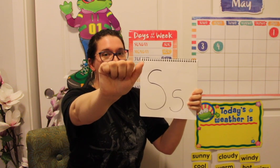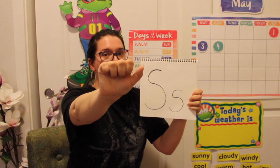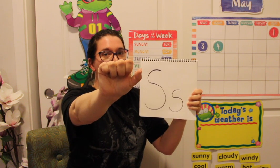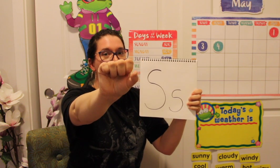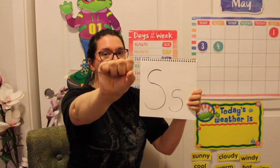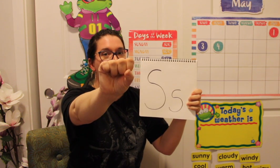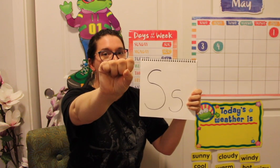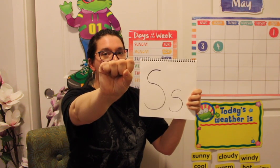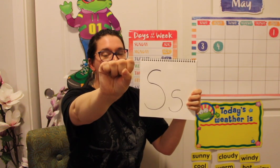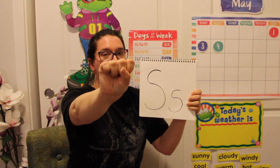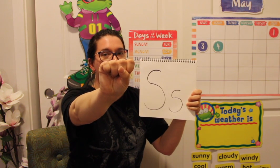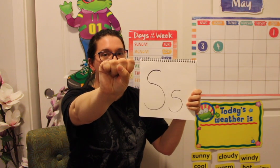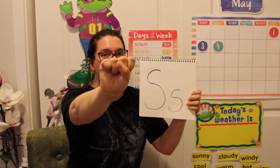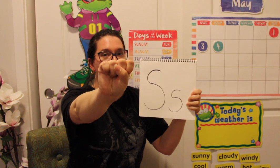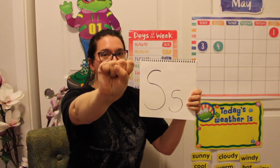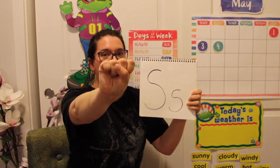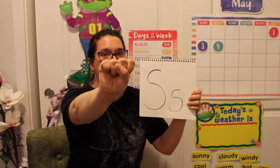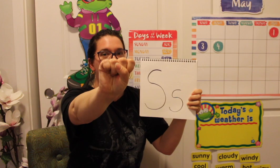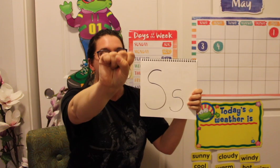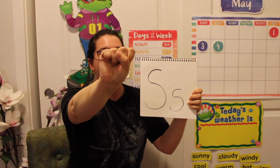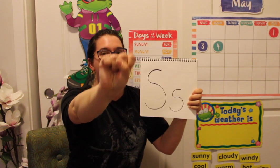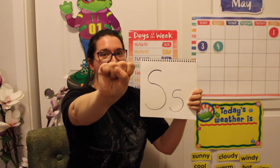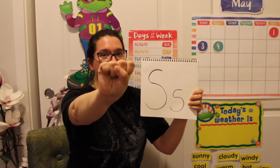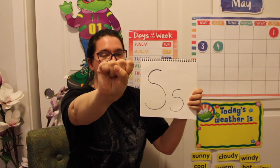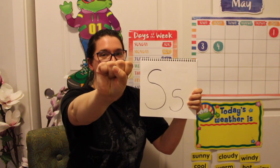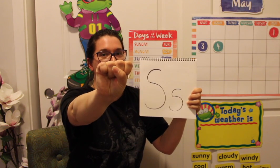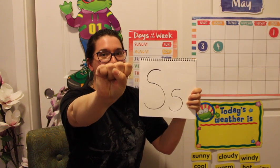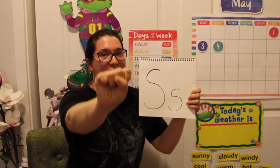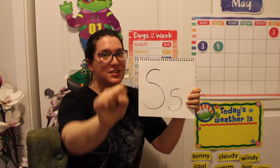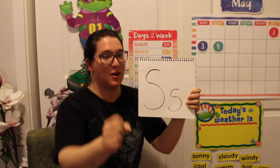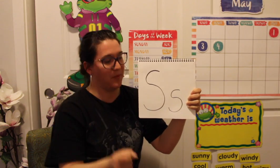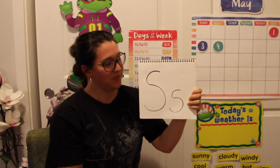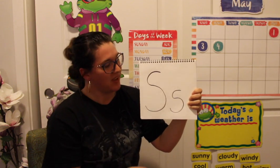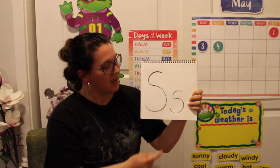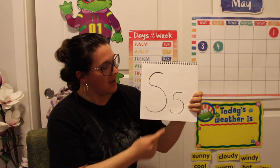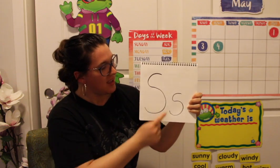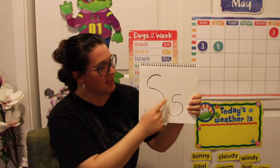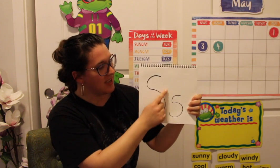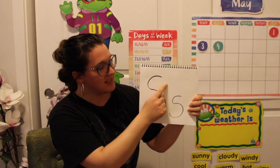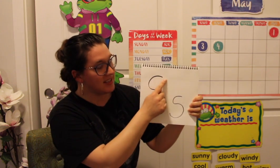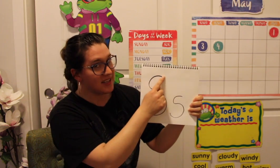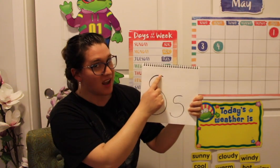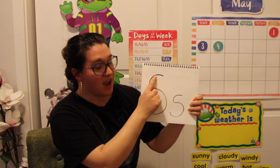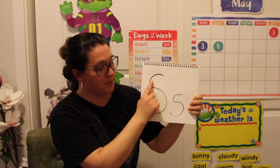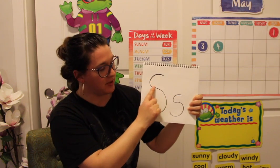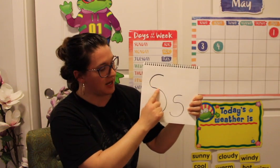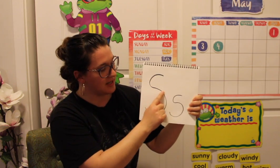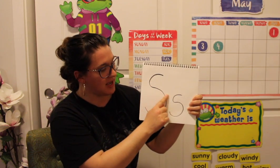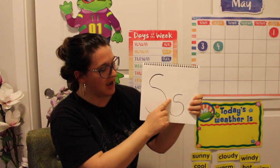you just move your thumb in front of your fingers "s" so this is an uppercase "s"